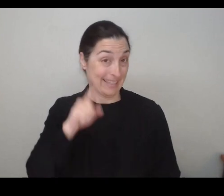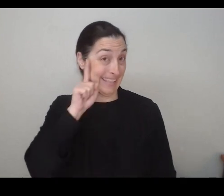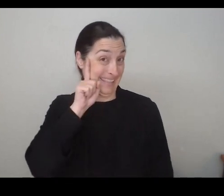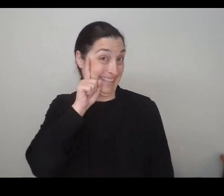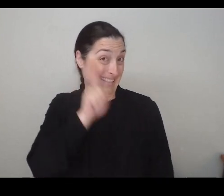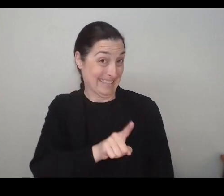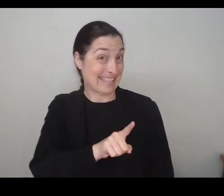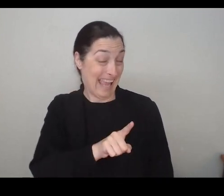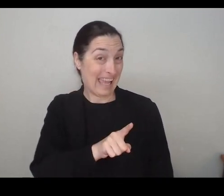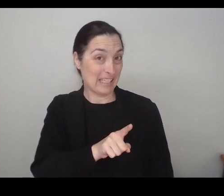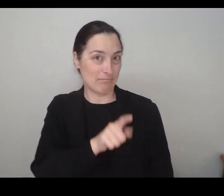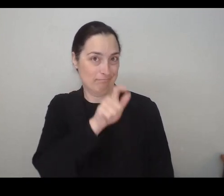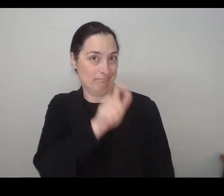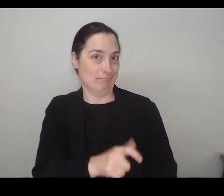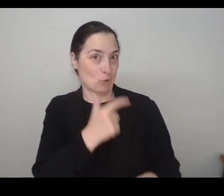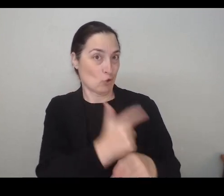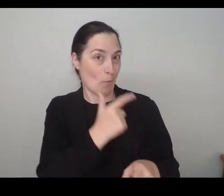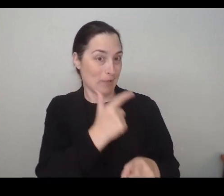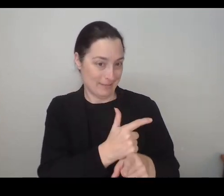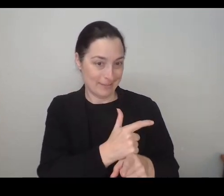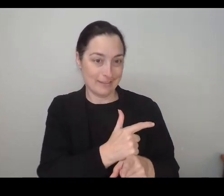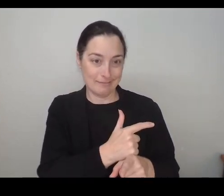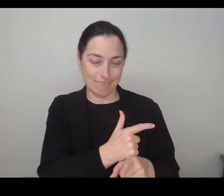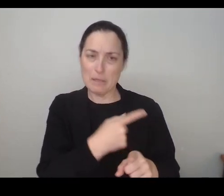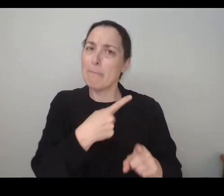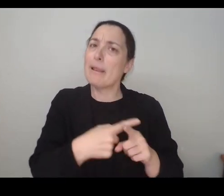and as I would in my modest contribution to the catalogue,